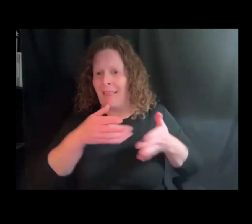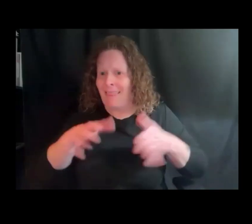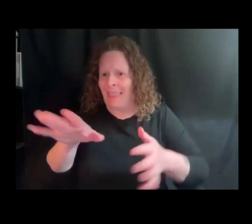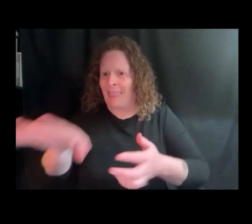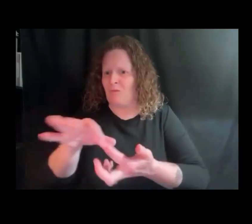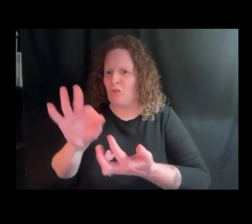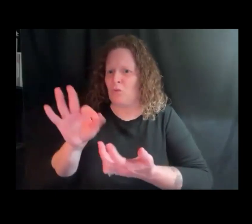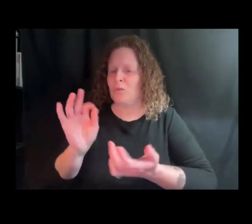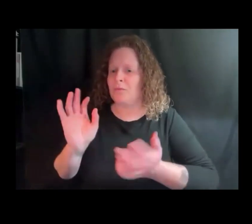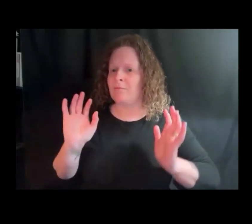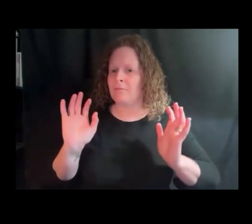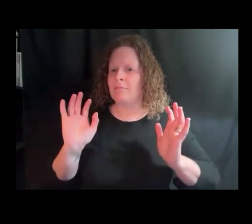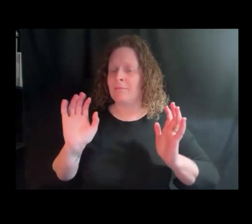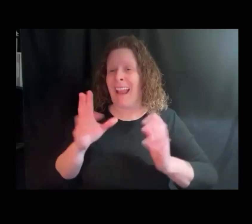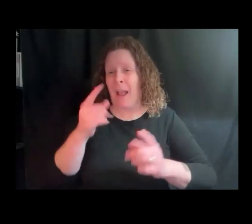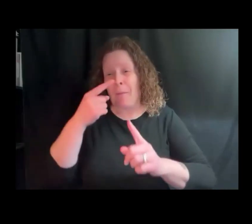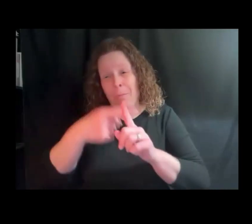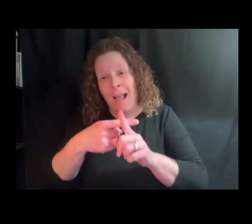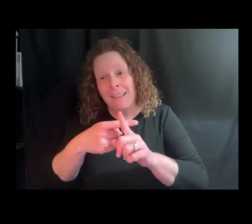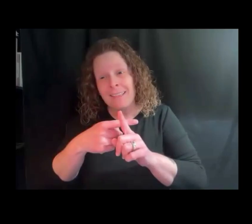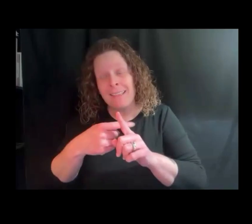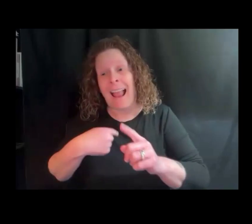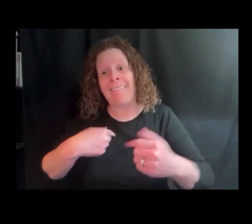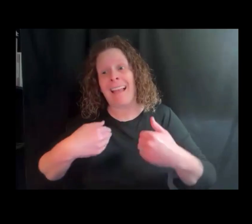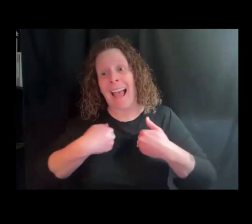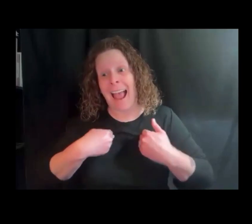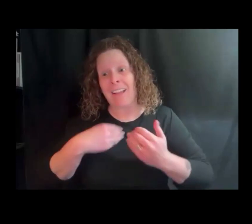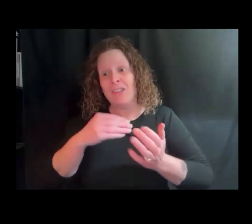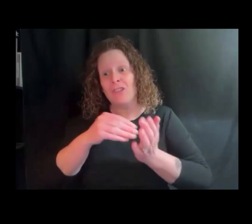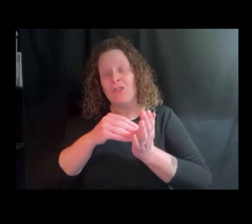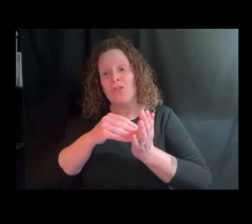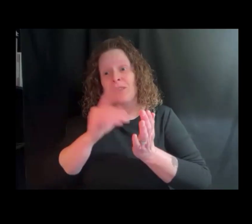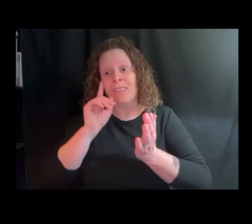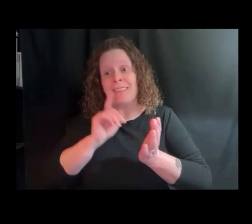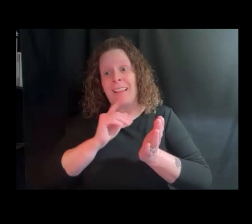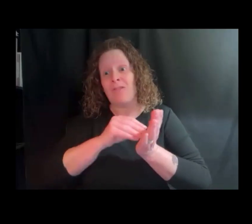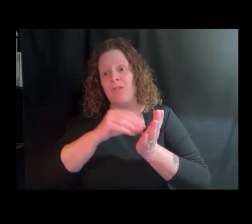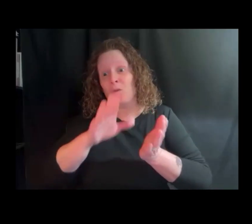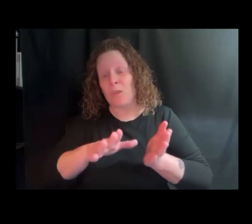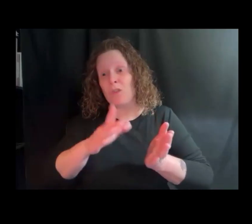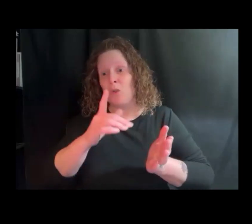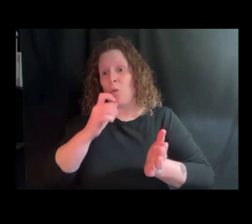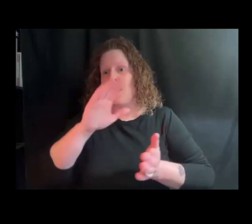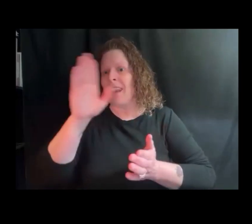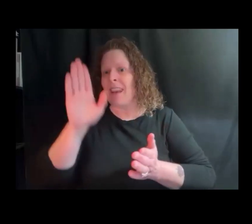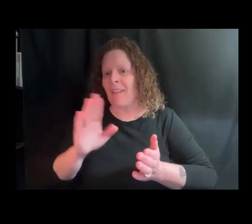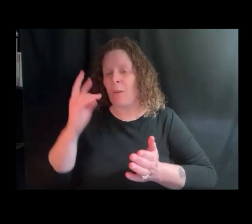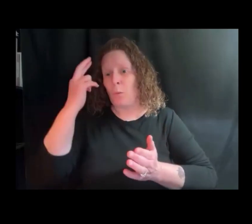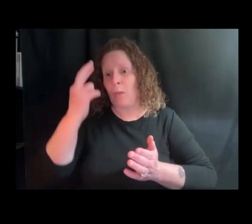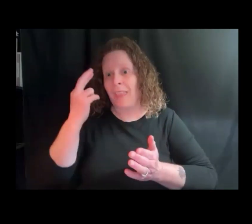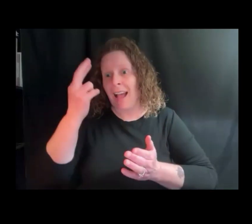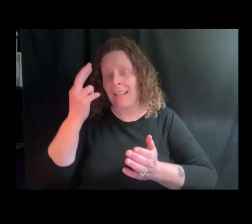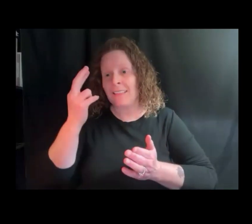to all of that. They have to have choice if they wanna see it if they don't wanna see it right? And if you have a deaf student